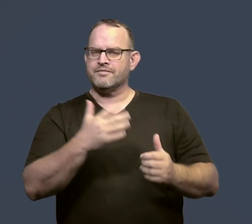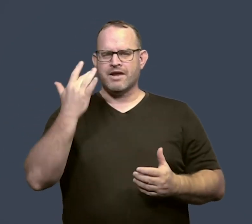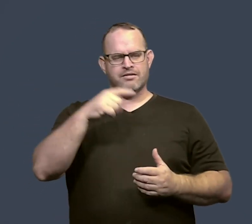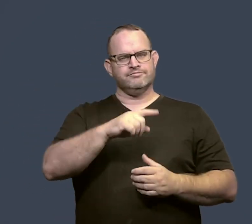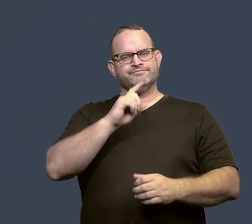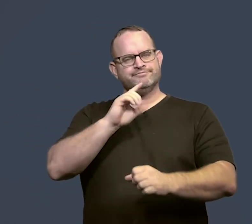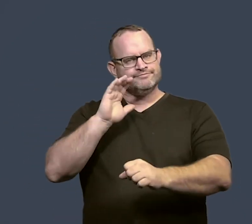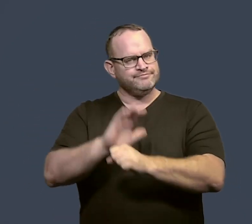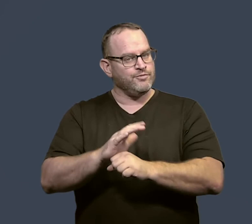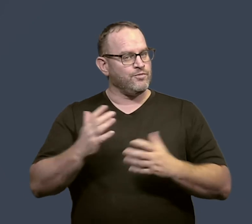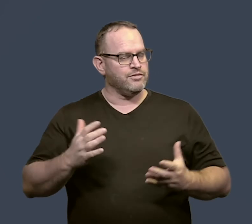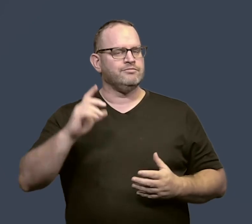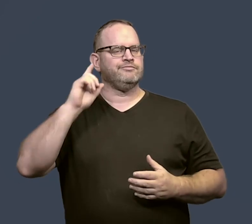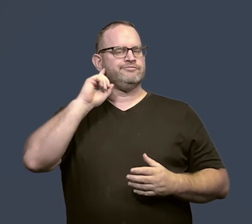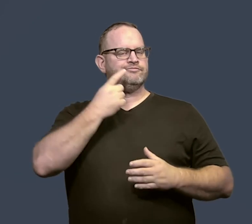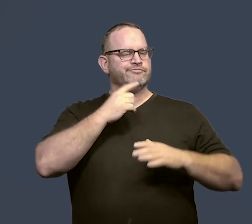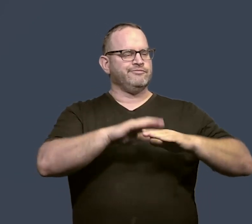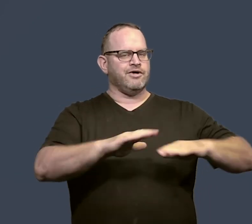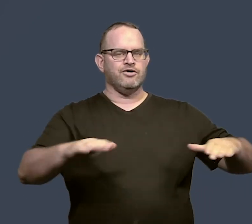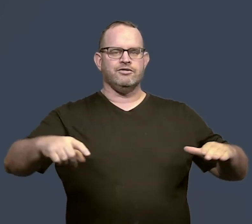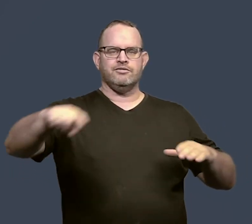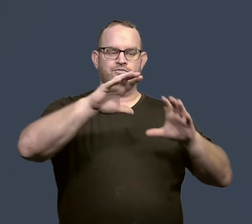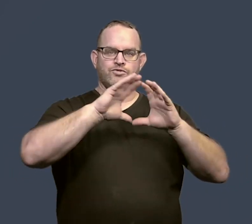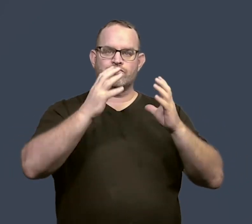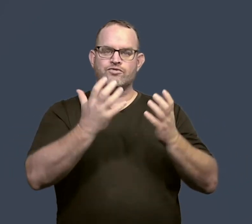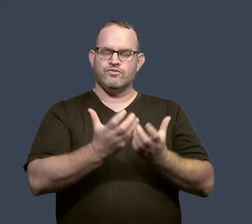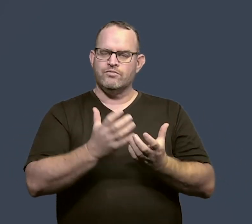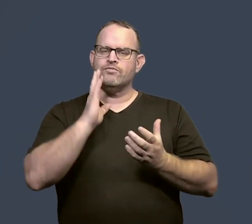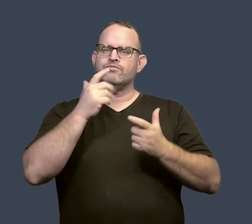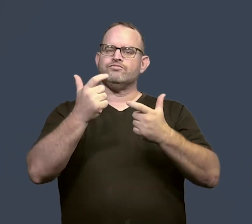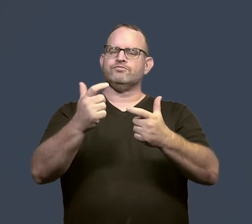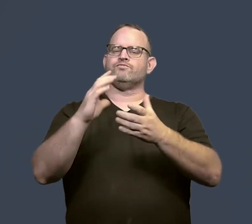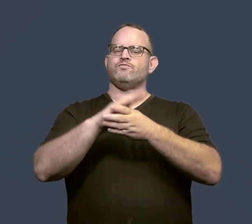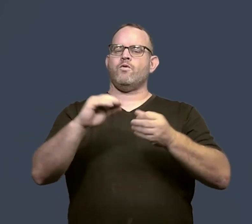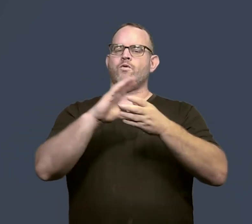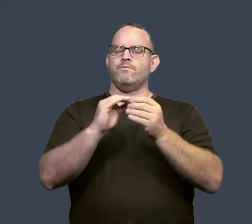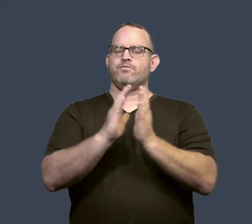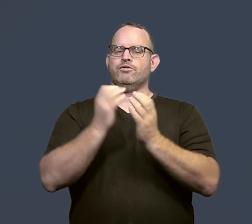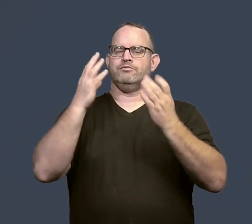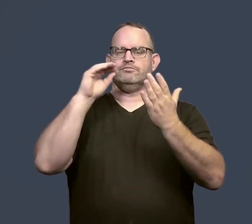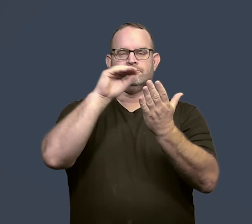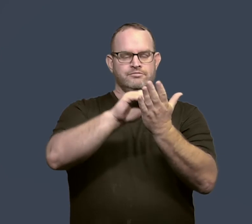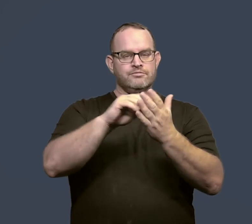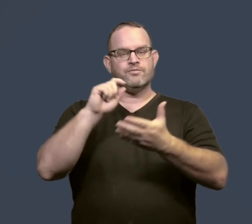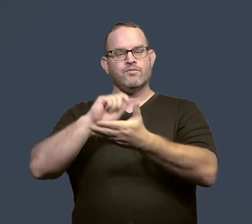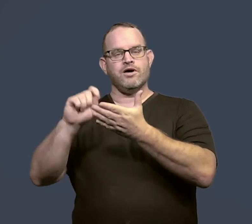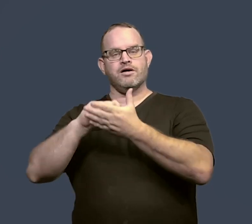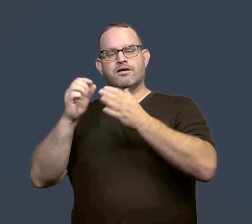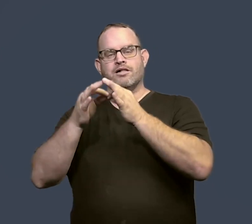The standards will be used to support the development of high quality sign language storybooks for deaf children worldwide.